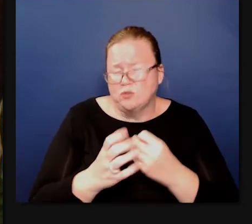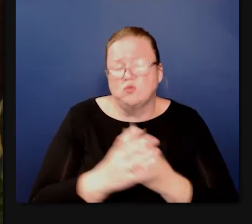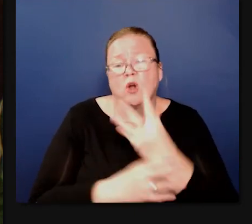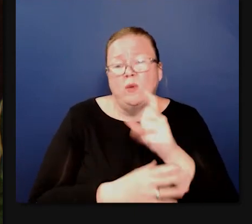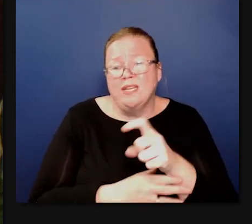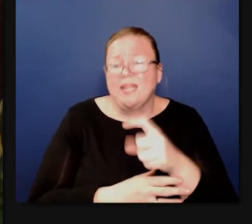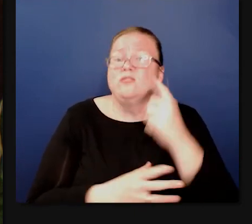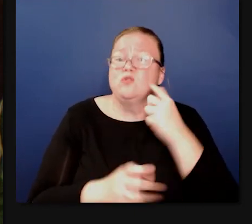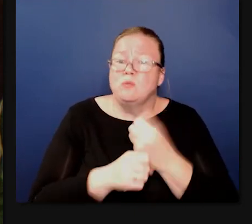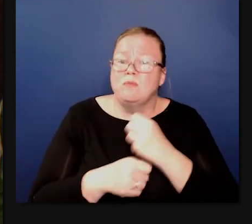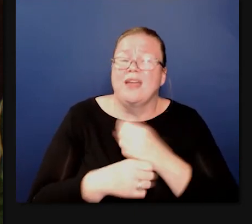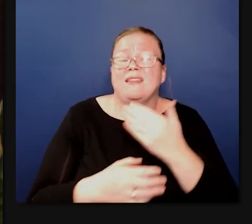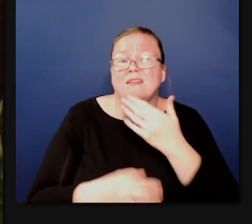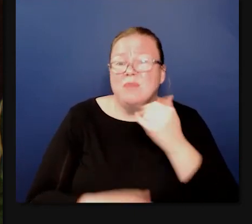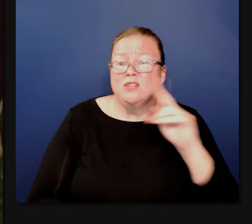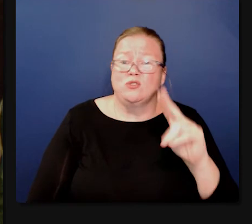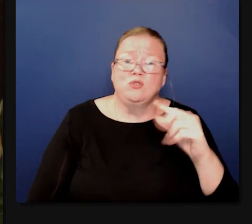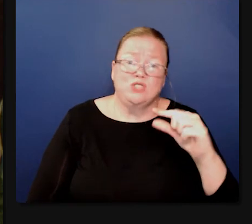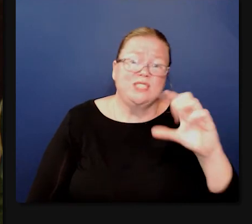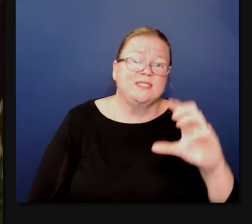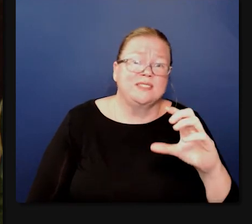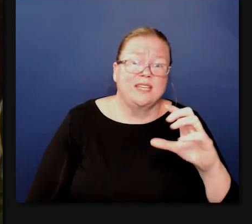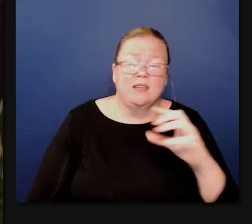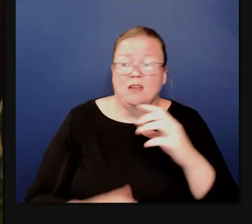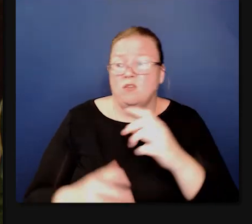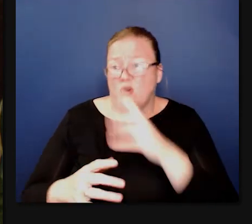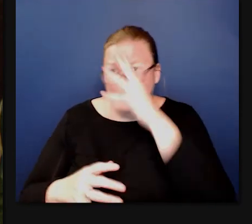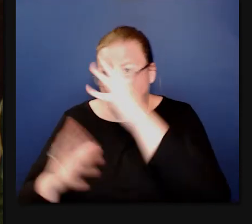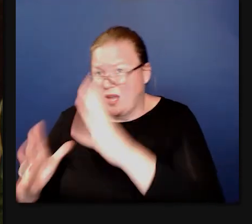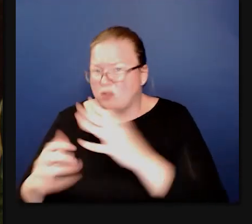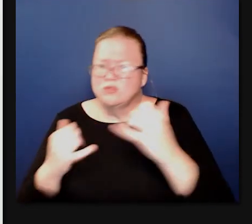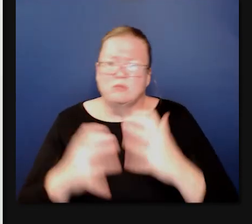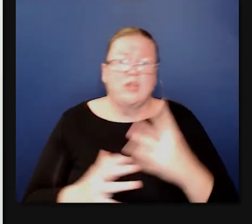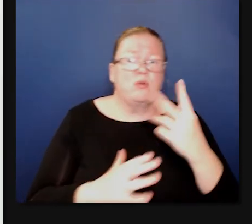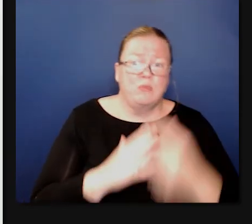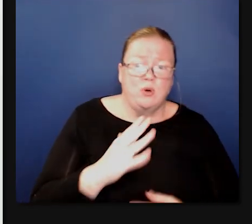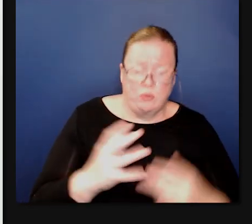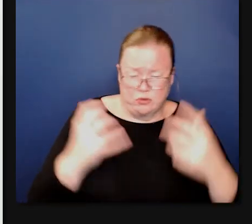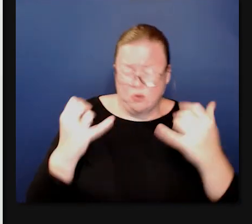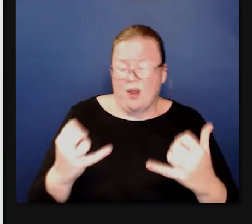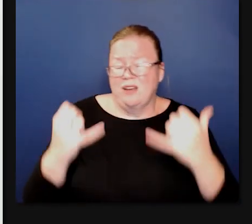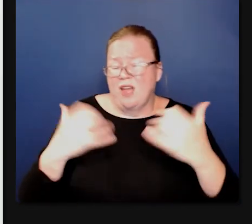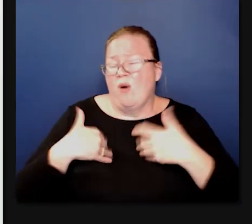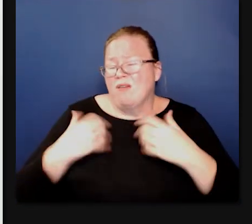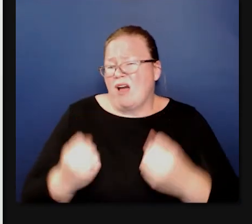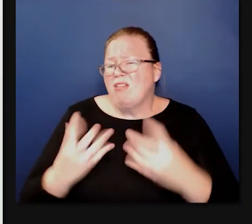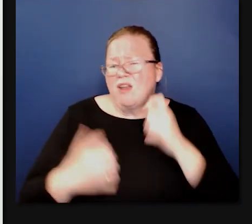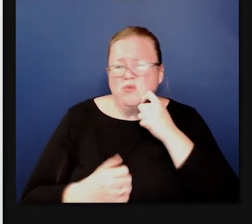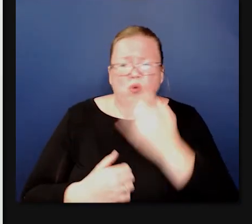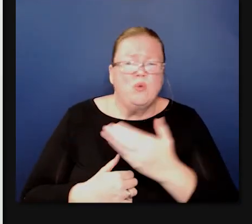the best user generated content experience for both creators and players. So right now we have a lot of cool things